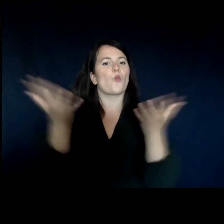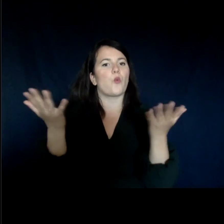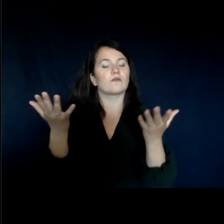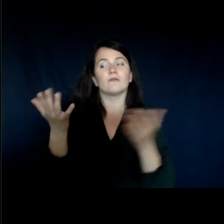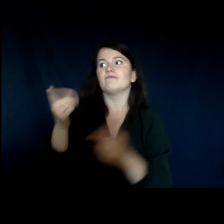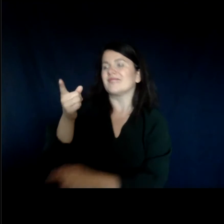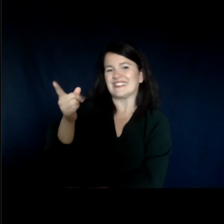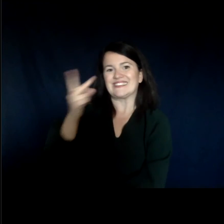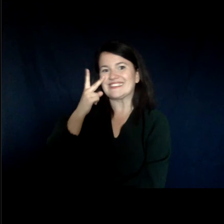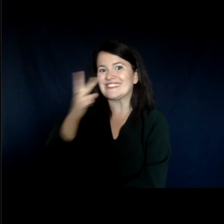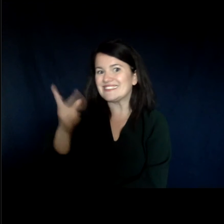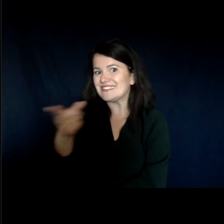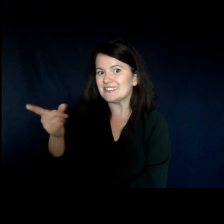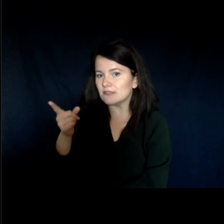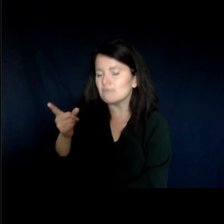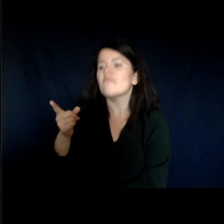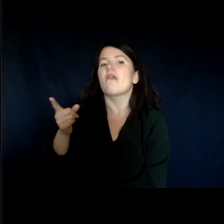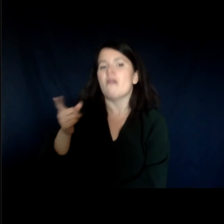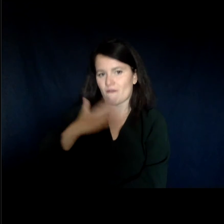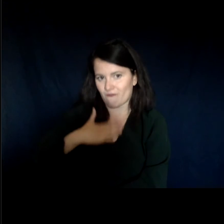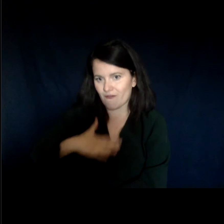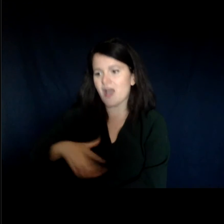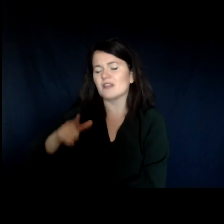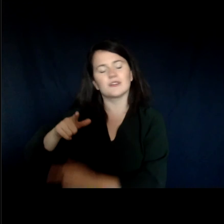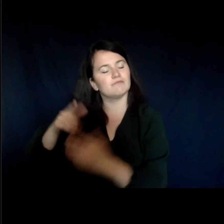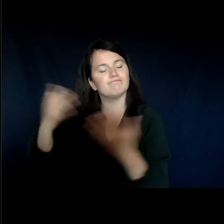in adapting the services to the new reality.